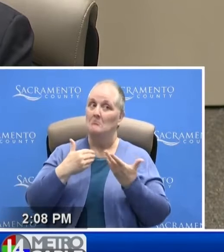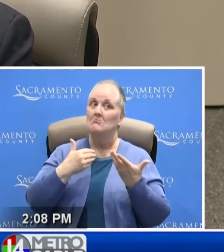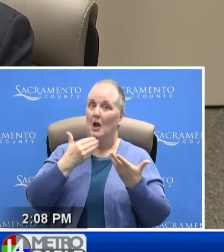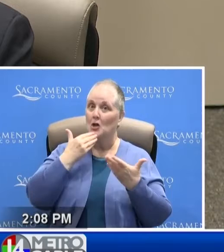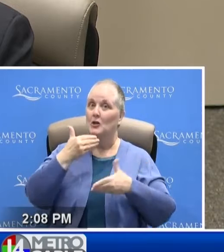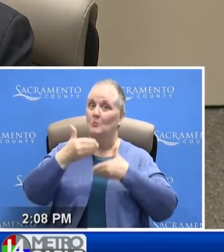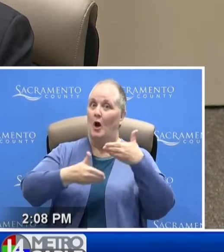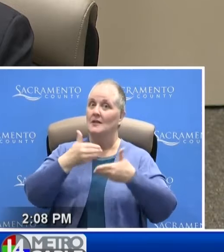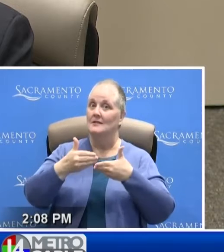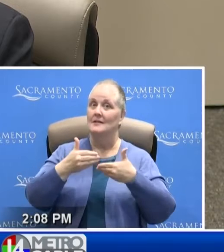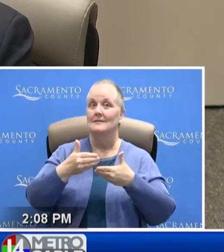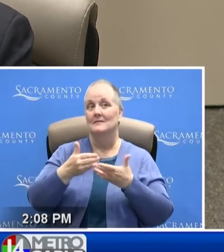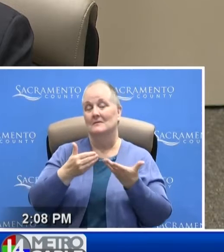for given those tight timelines.